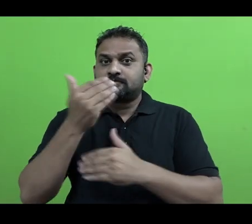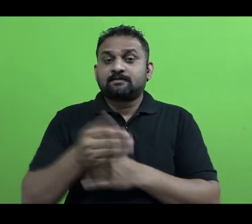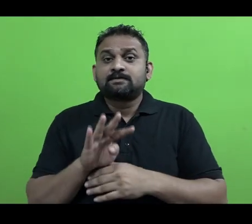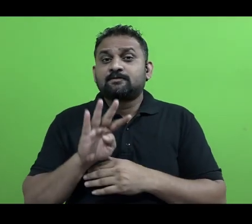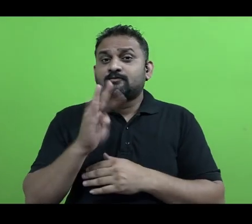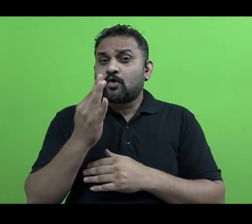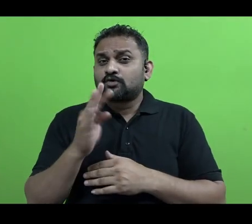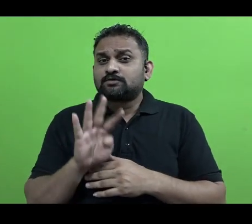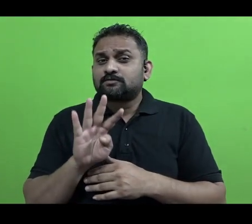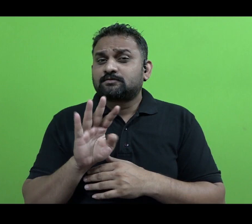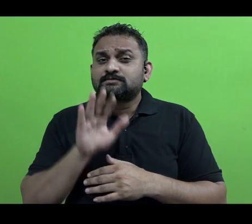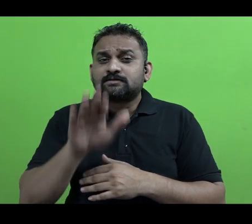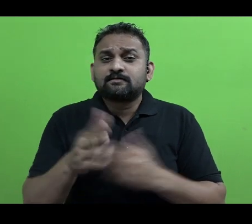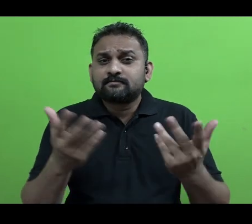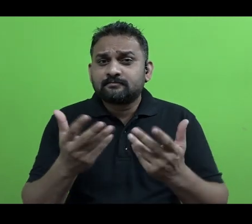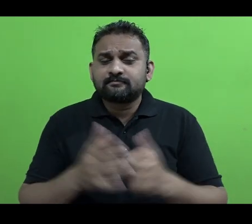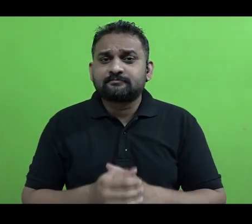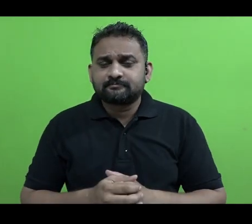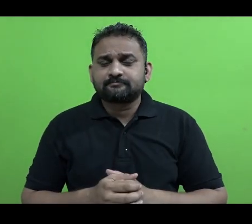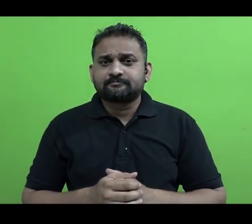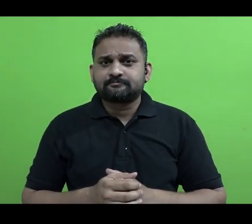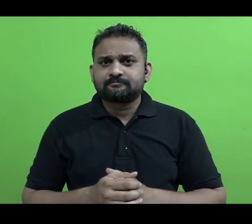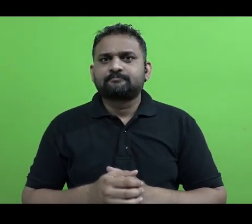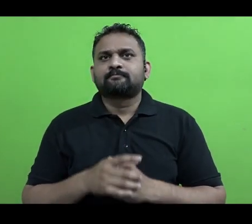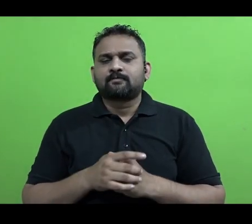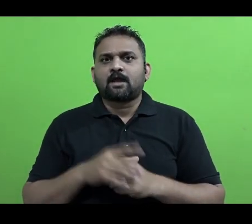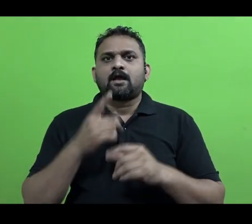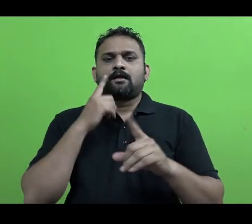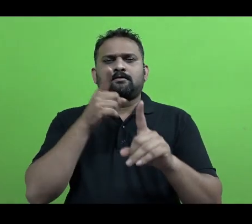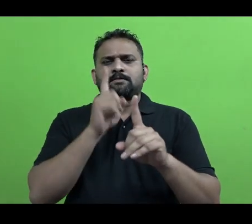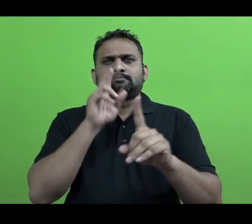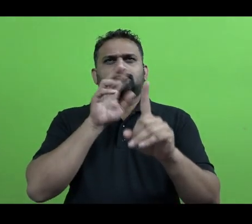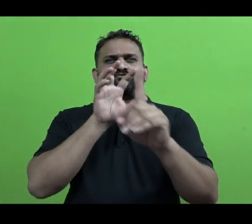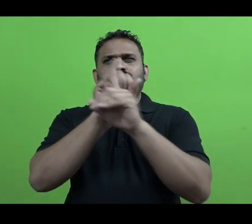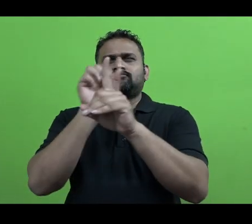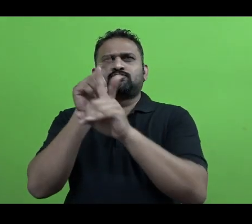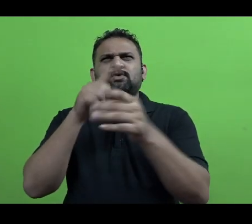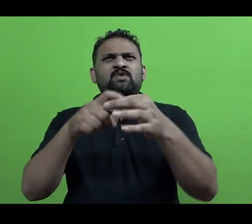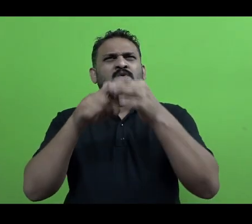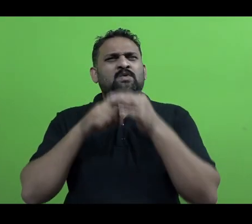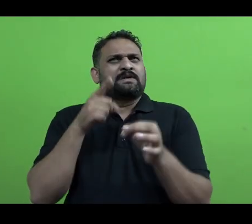Let's go on to step four. Step four is identify the question.